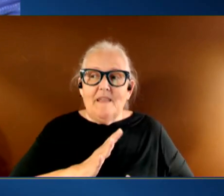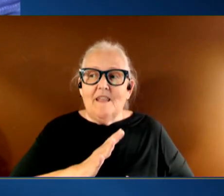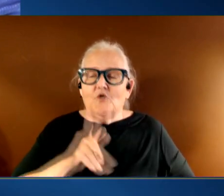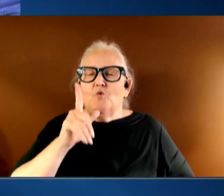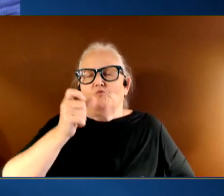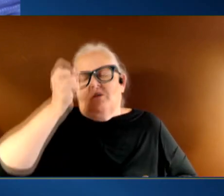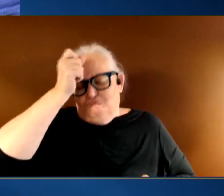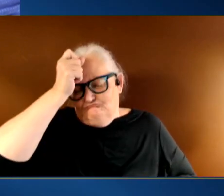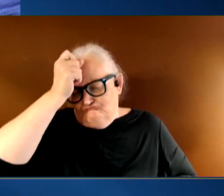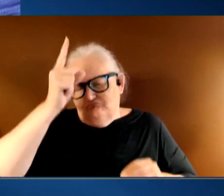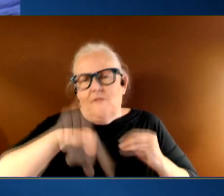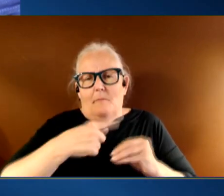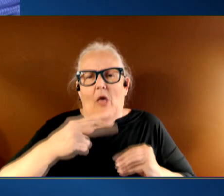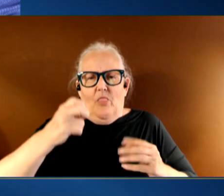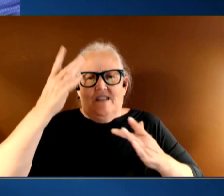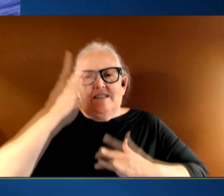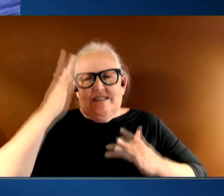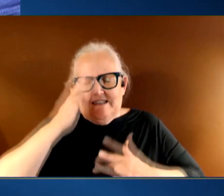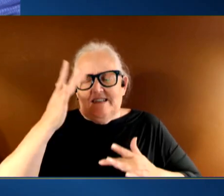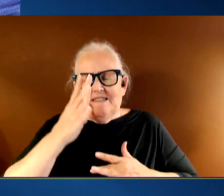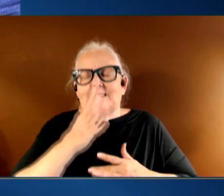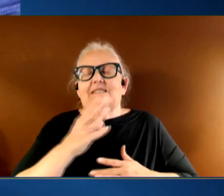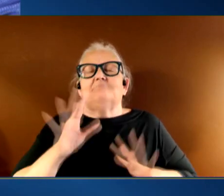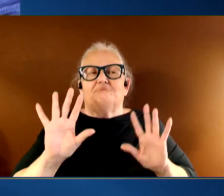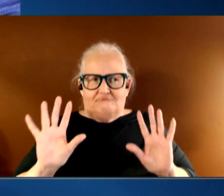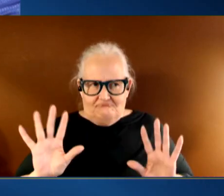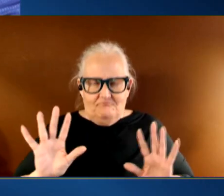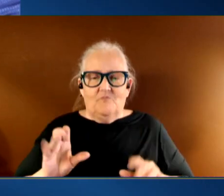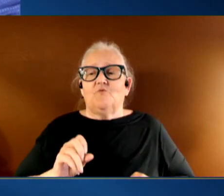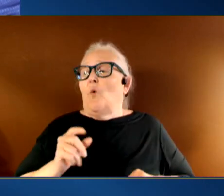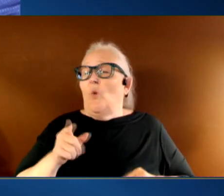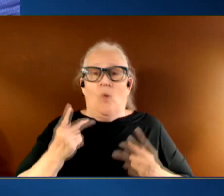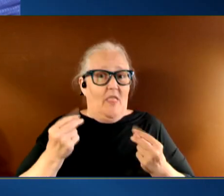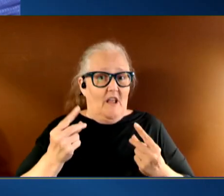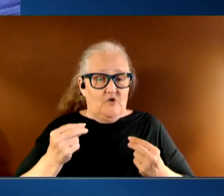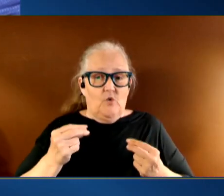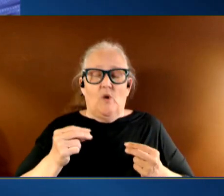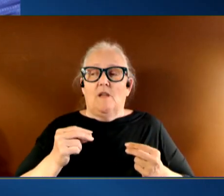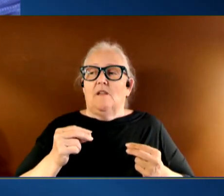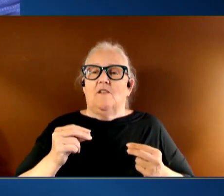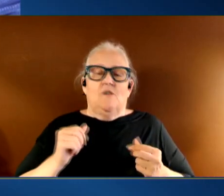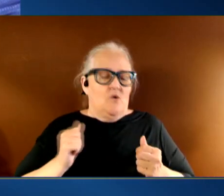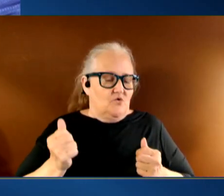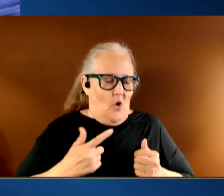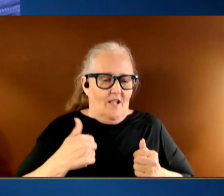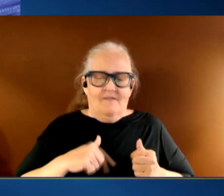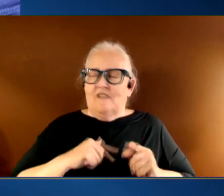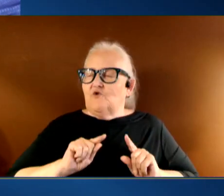and they understand. And so, they go out, we all go out and educate. But they're hospital based.